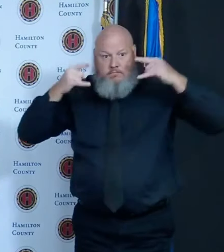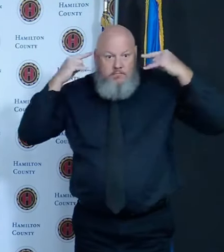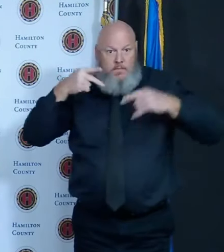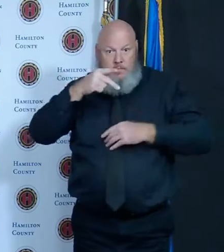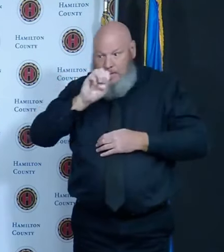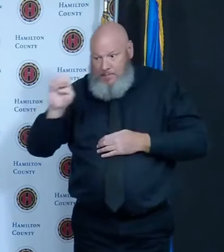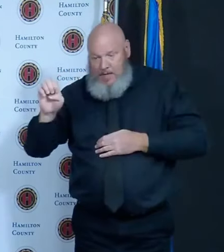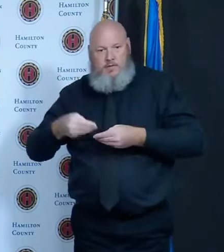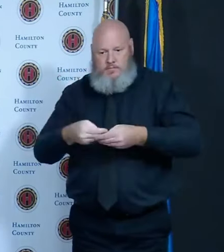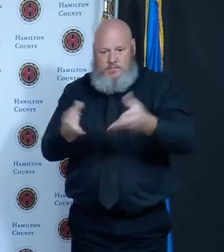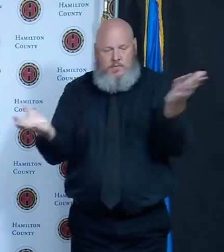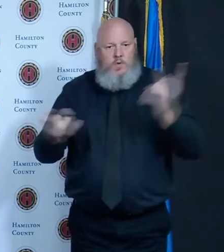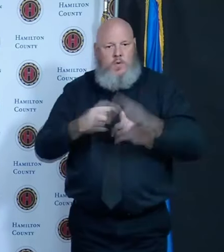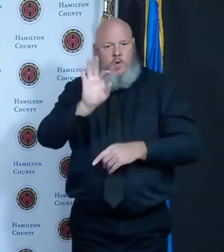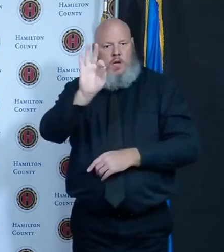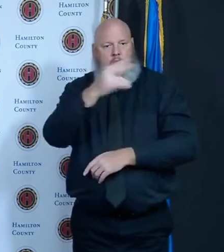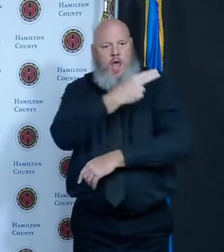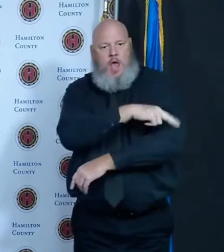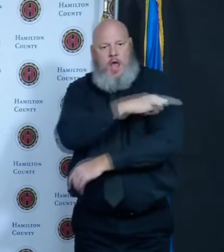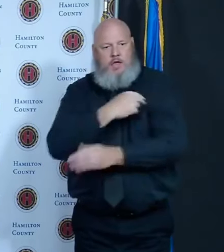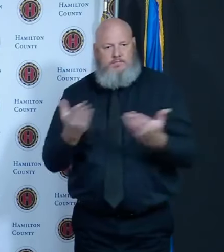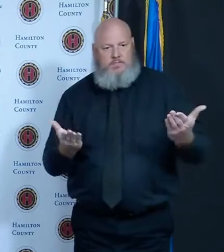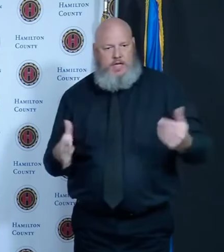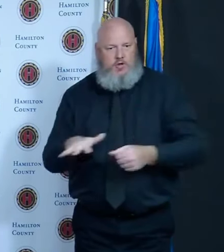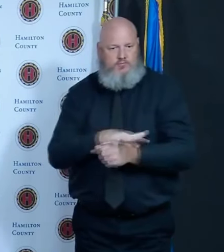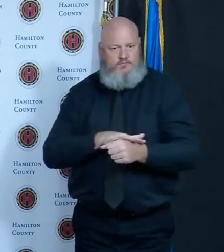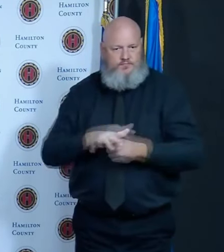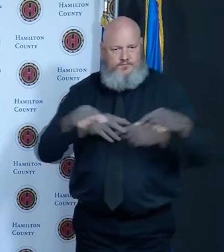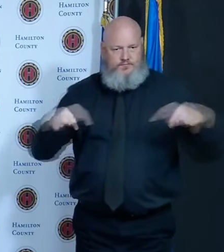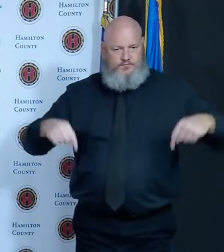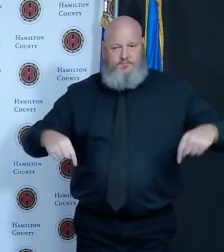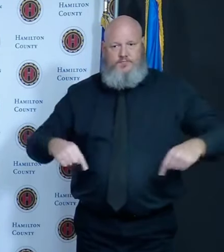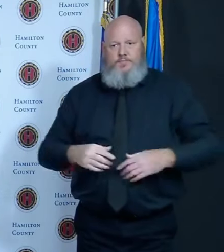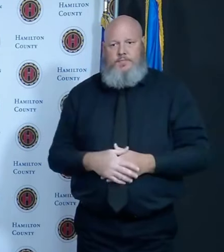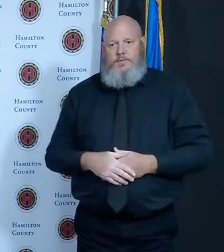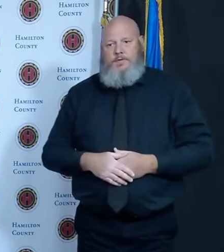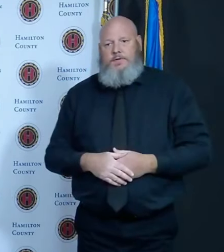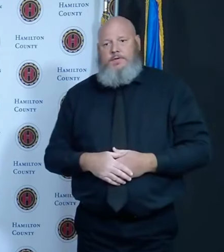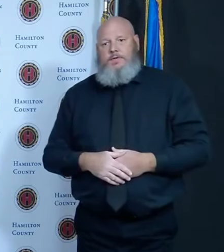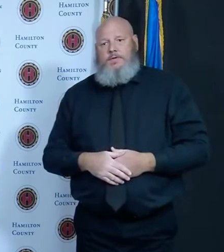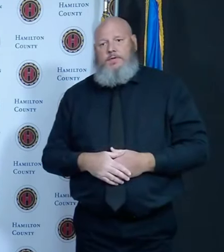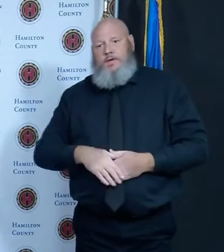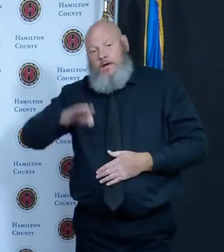out of 38 fire and police departments throughout Hamilton County have gotten